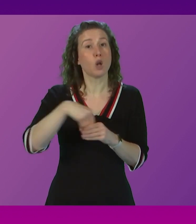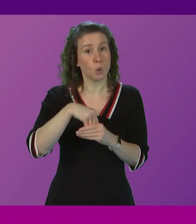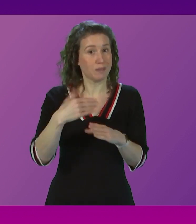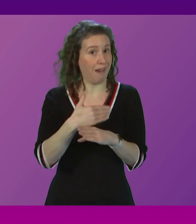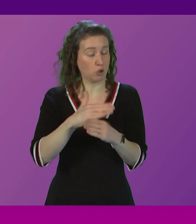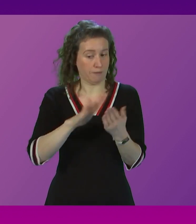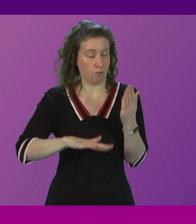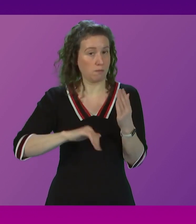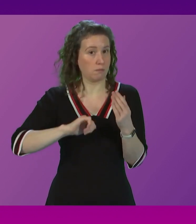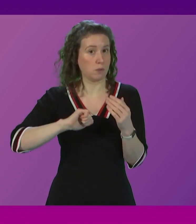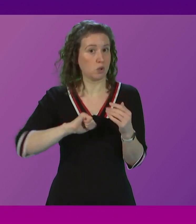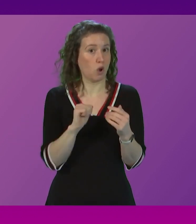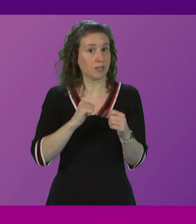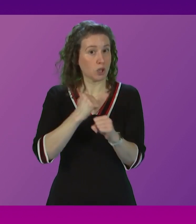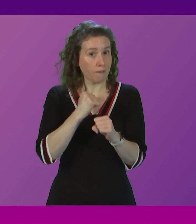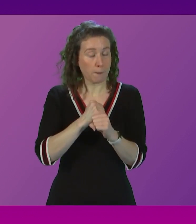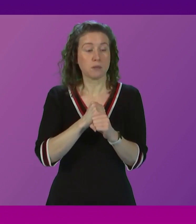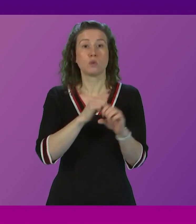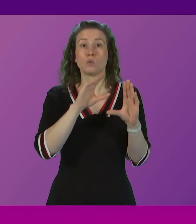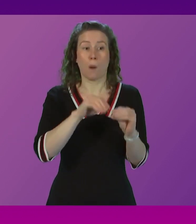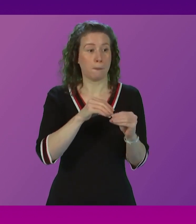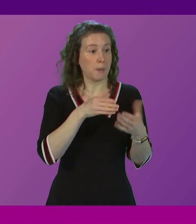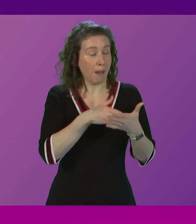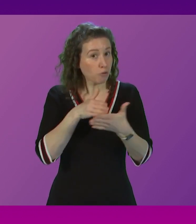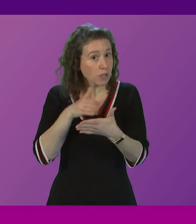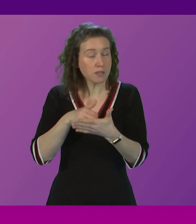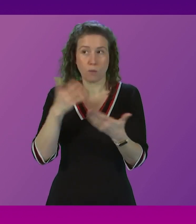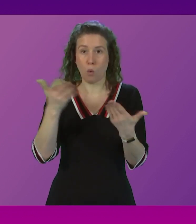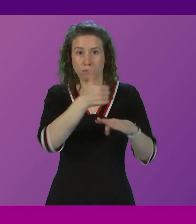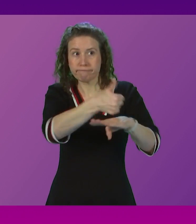Scottish Government is taking to remove barriers to solar deployment. Through the consultation,